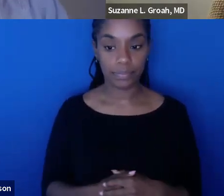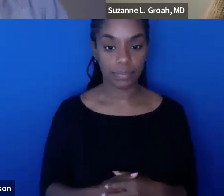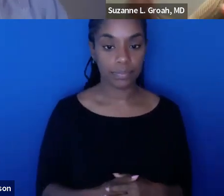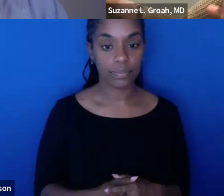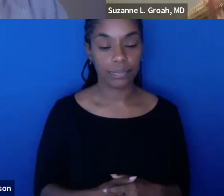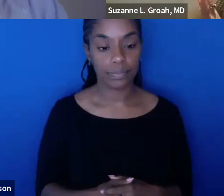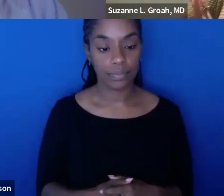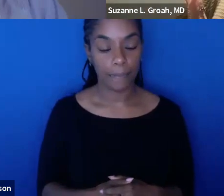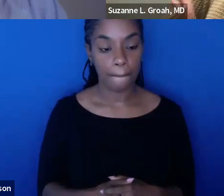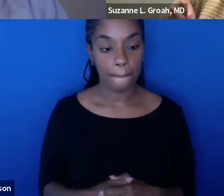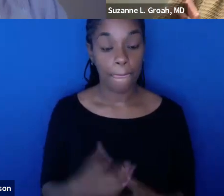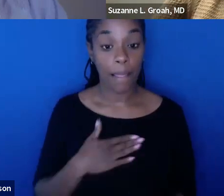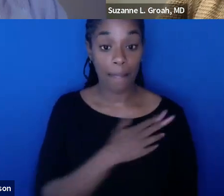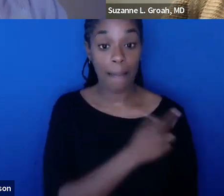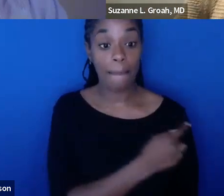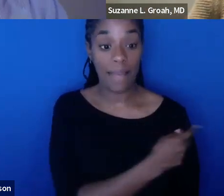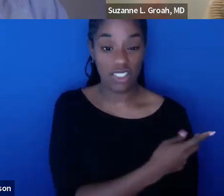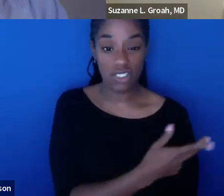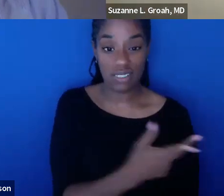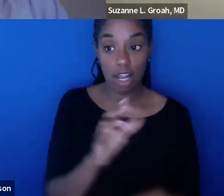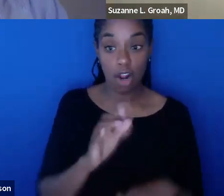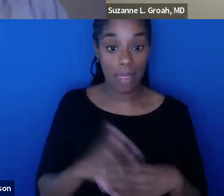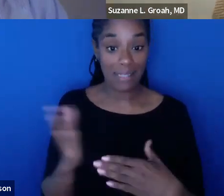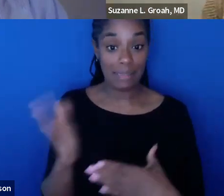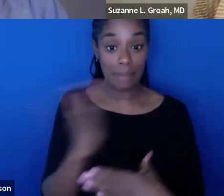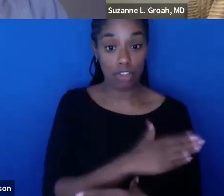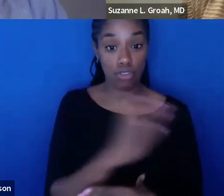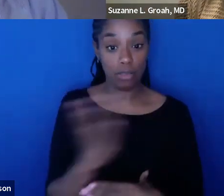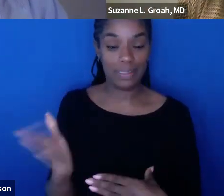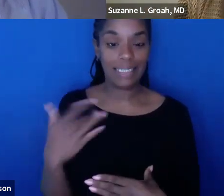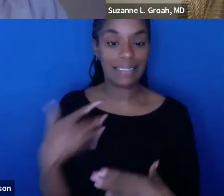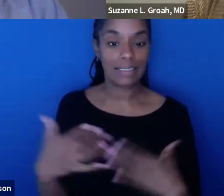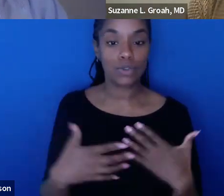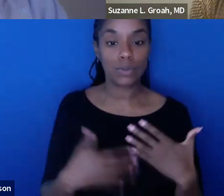especially those on the spectrum we just talked about at the end, who tend to be leaking, involved in pelvic therapy.